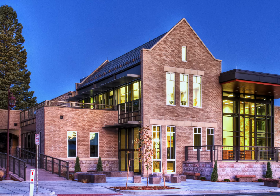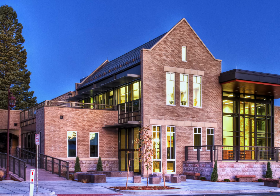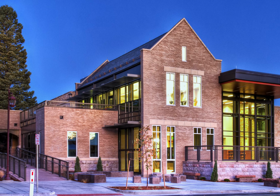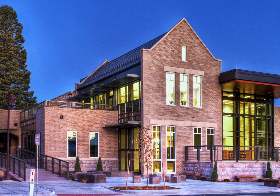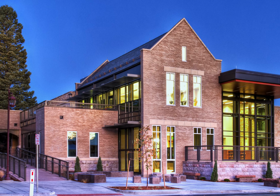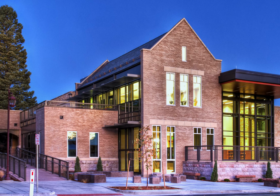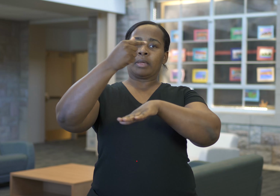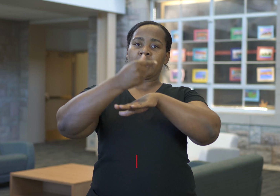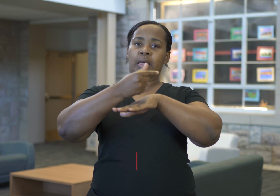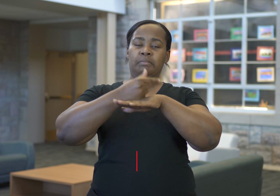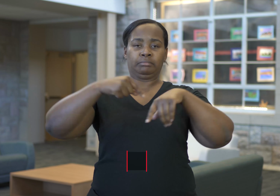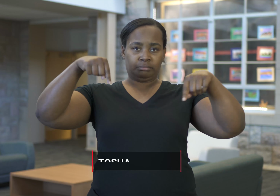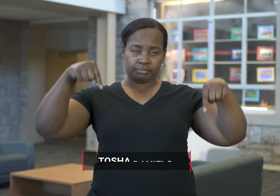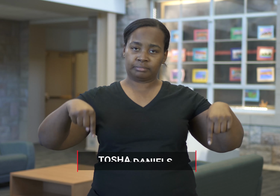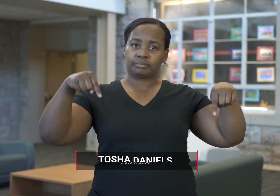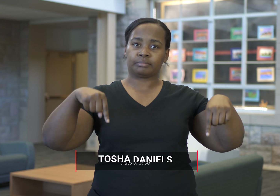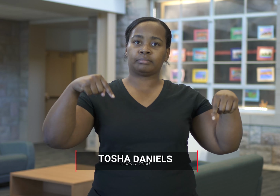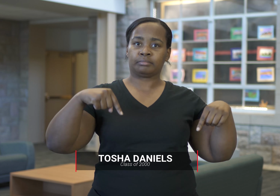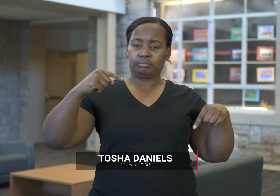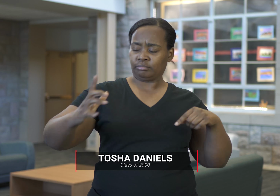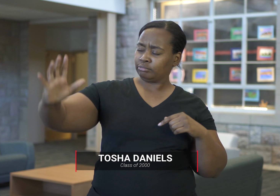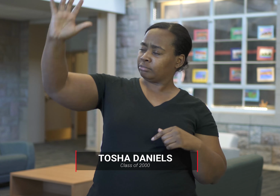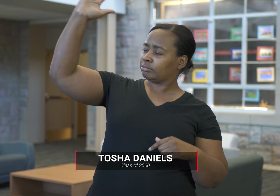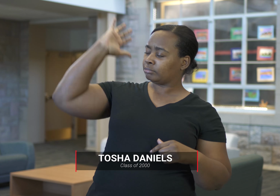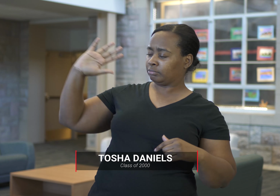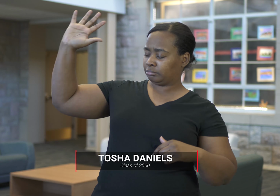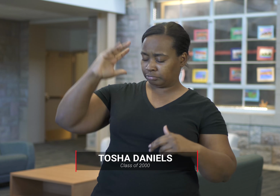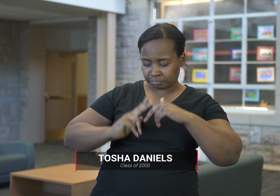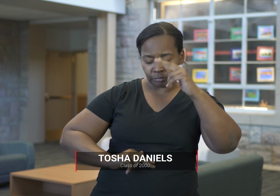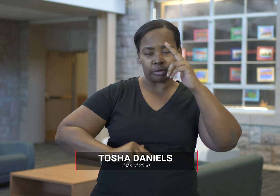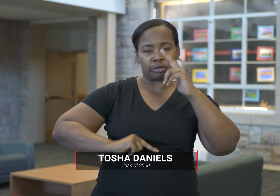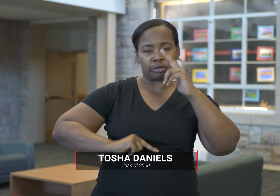The renovation modernized the building. Many historic features were kept and a new extension was added.